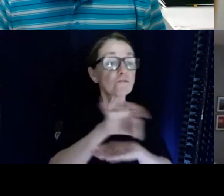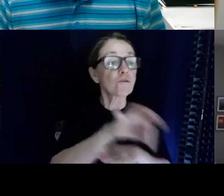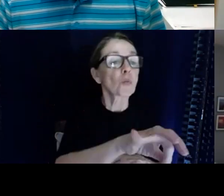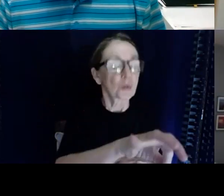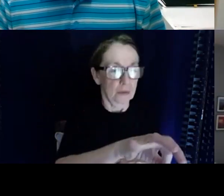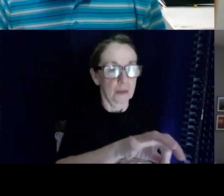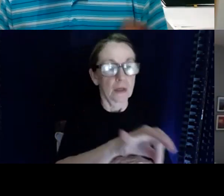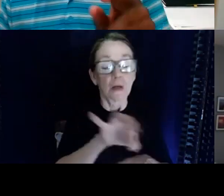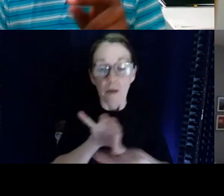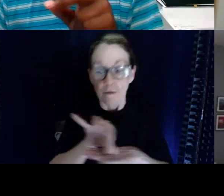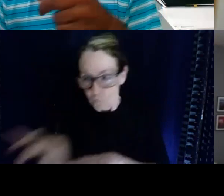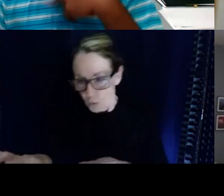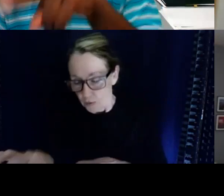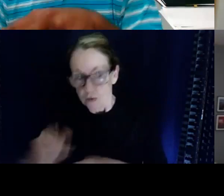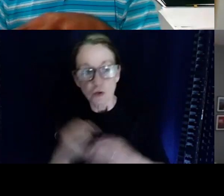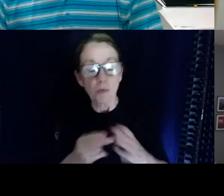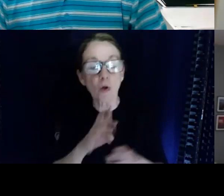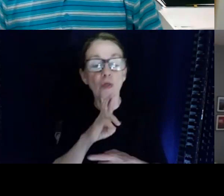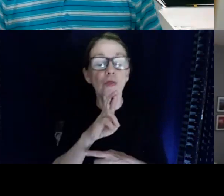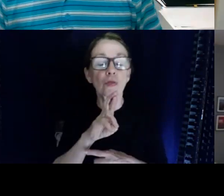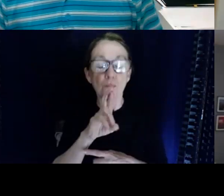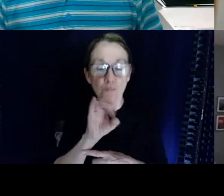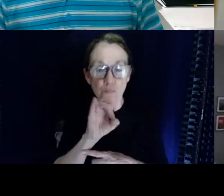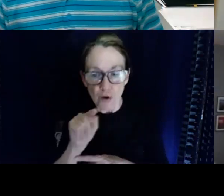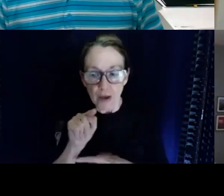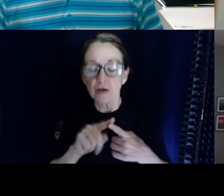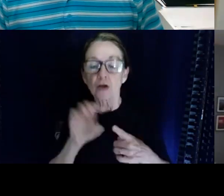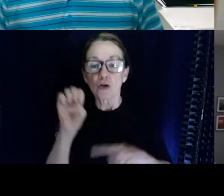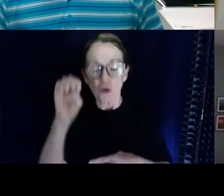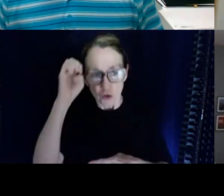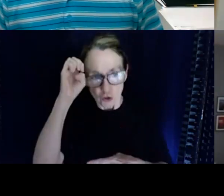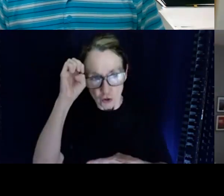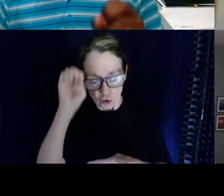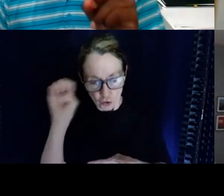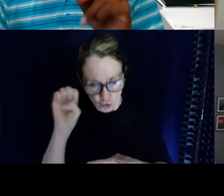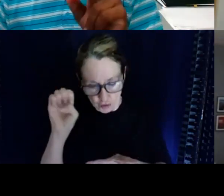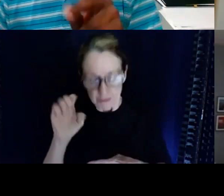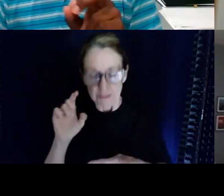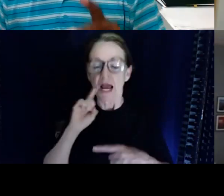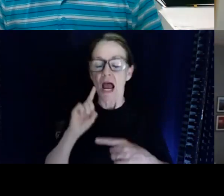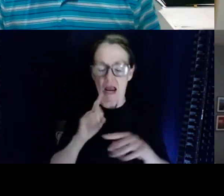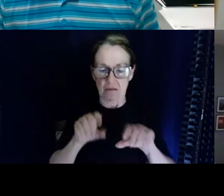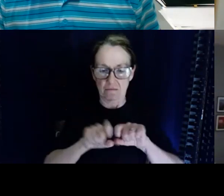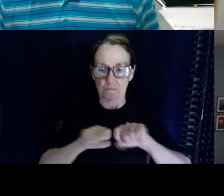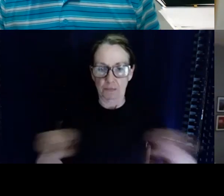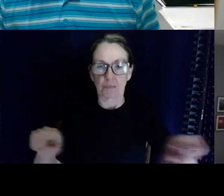HI, CARMEN, GO AHEAD.